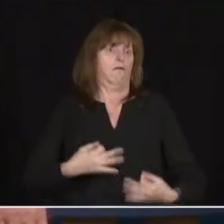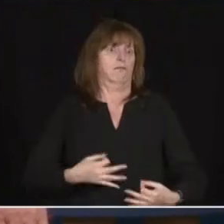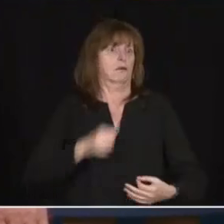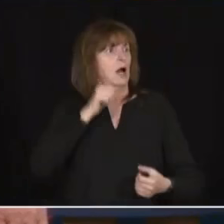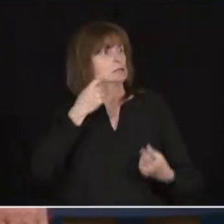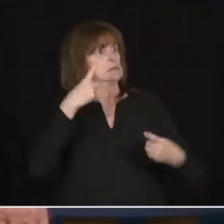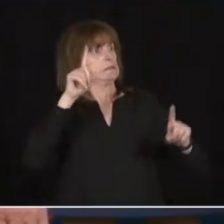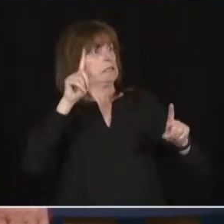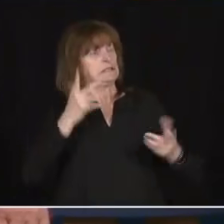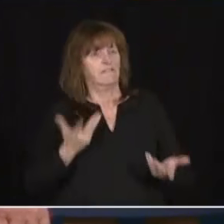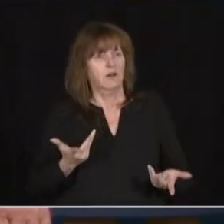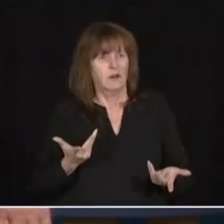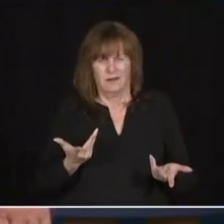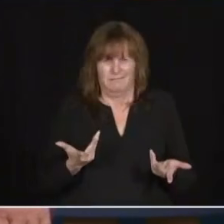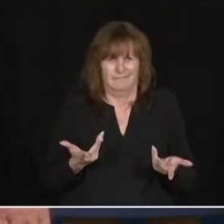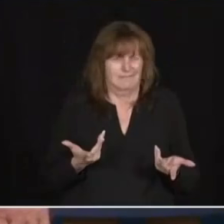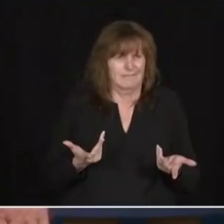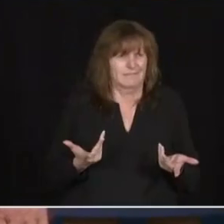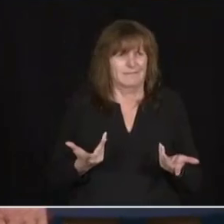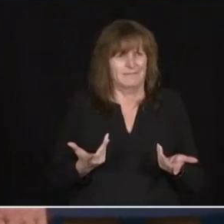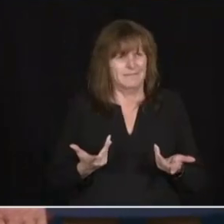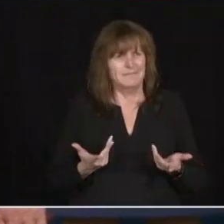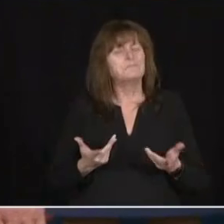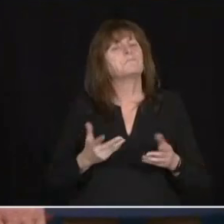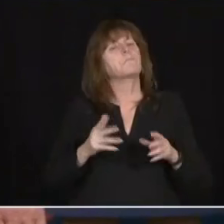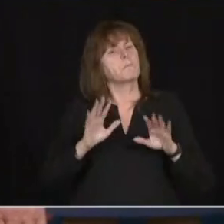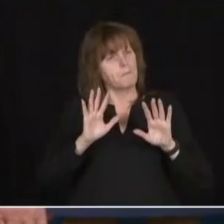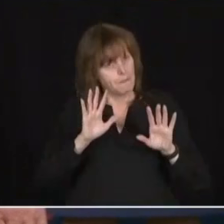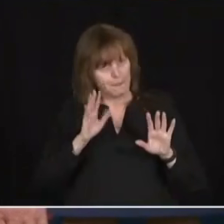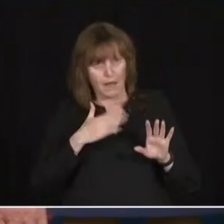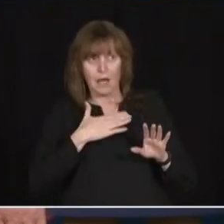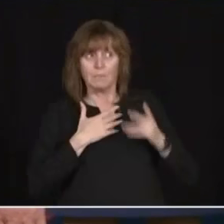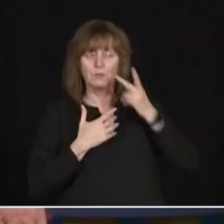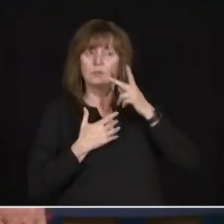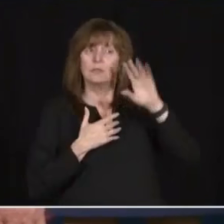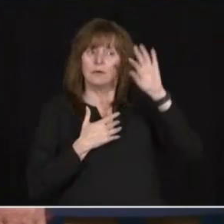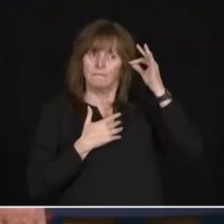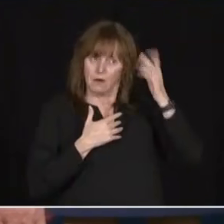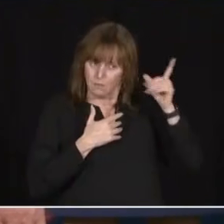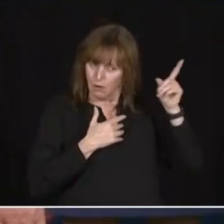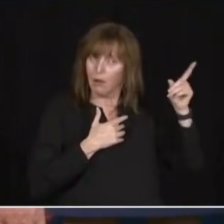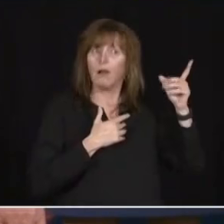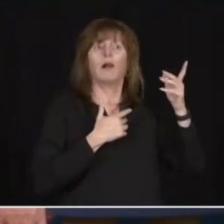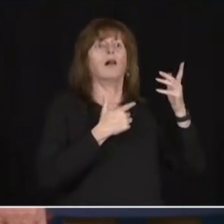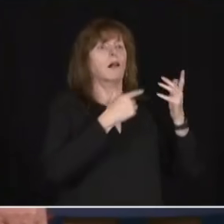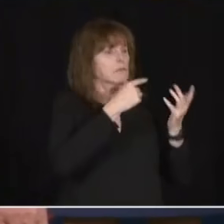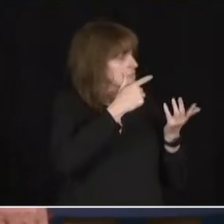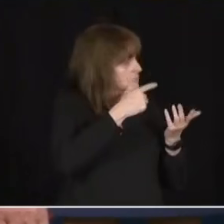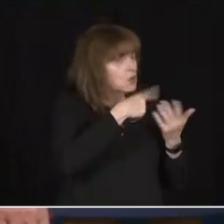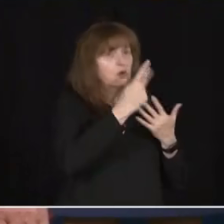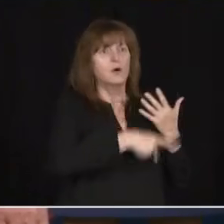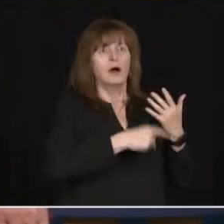judge its relative success. Obviously we are pleased to see that the Federal Government has expanded the program in